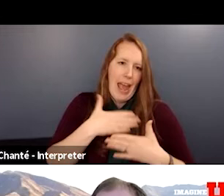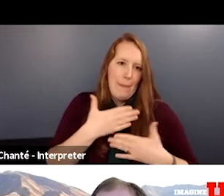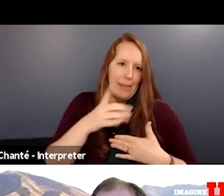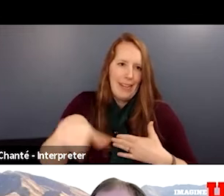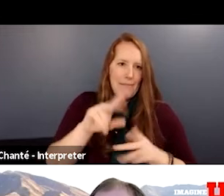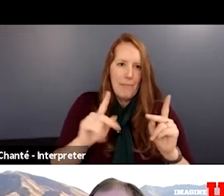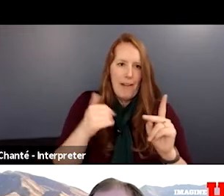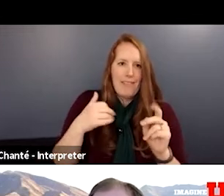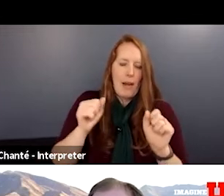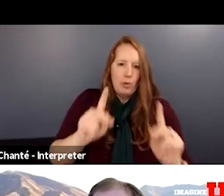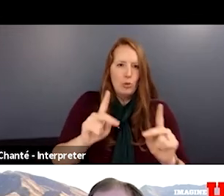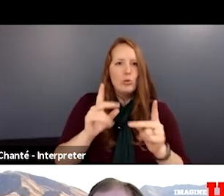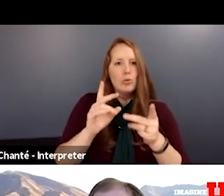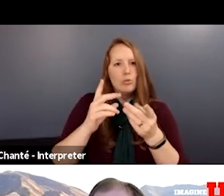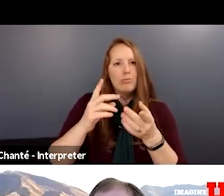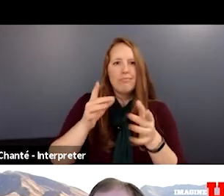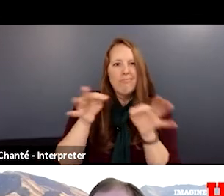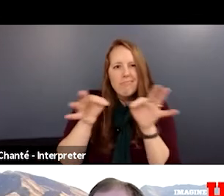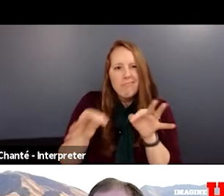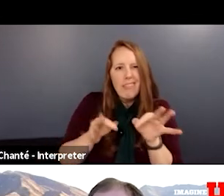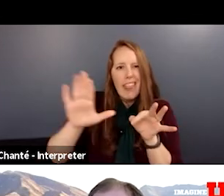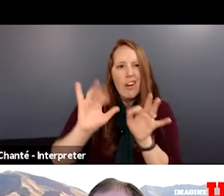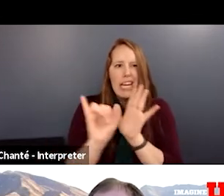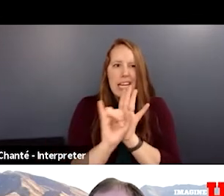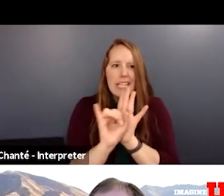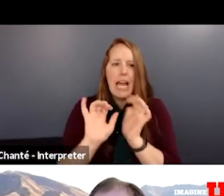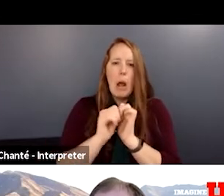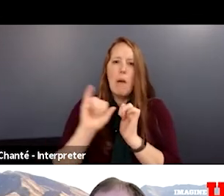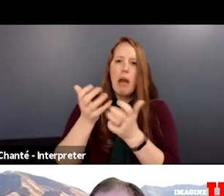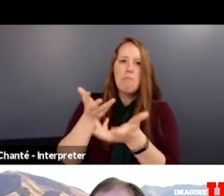their identities and then how they interface with the community.